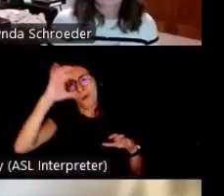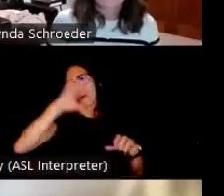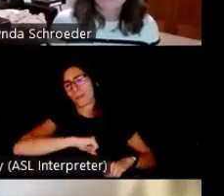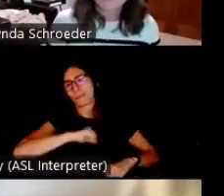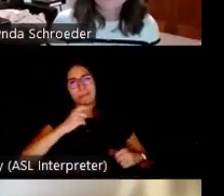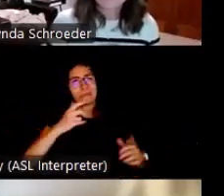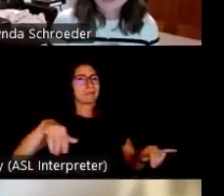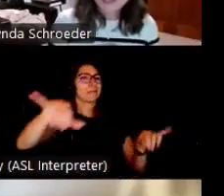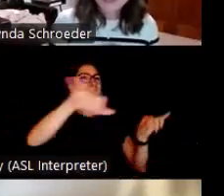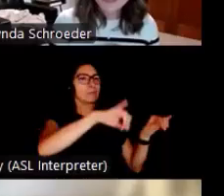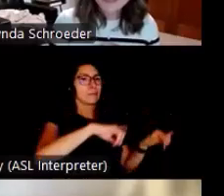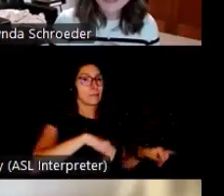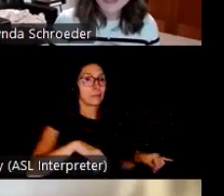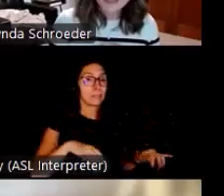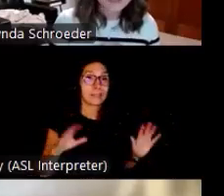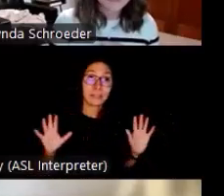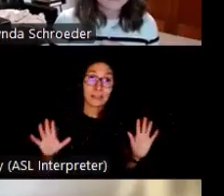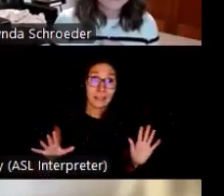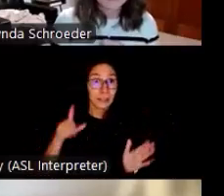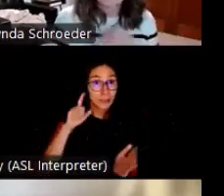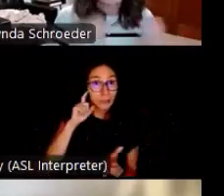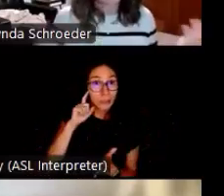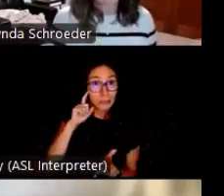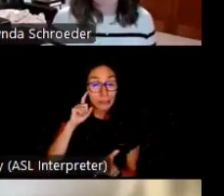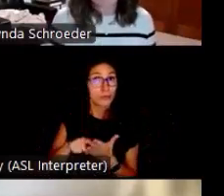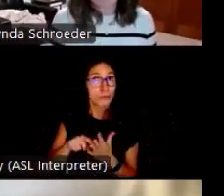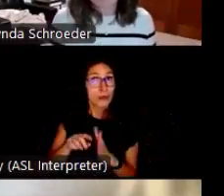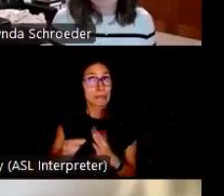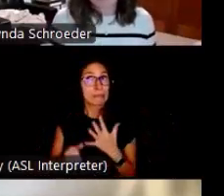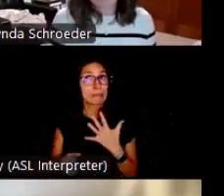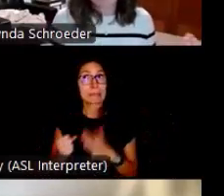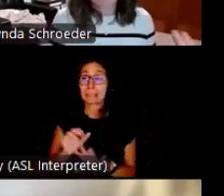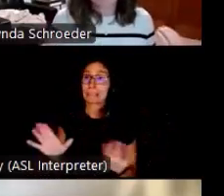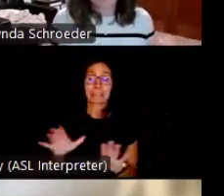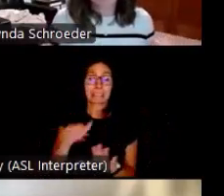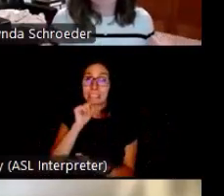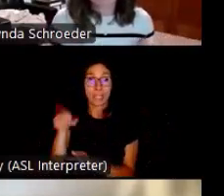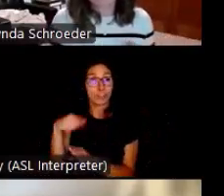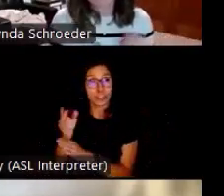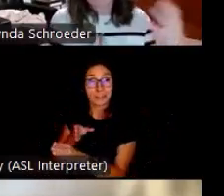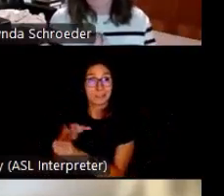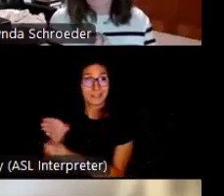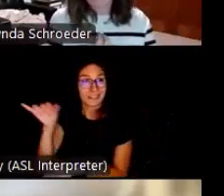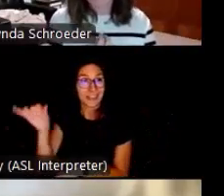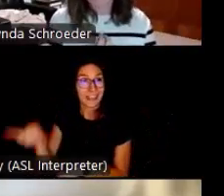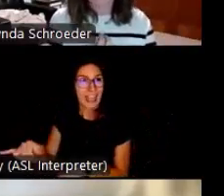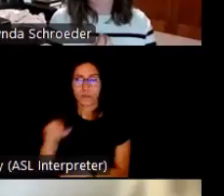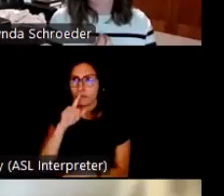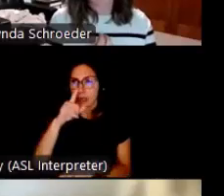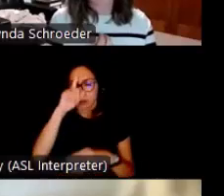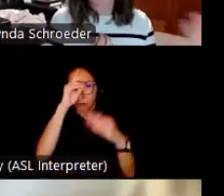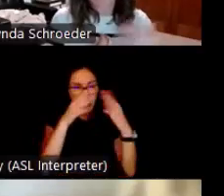And to recognize that it isn't monolithic. So don't make assumptions about one rural community based off